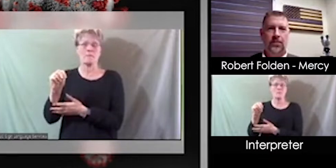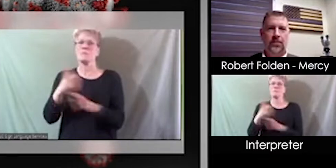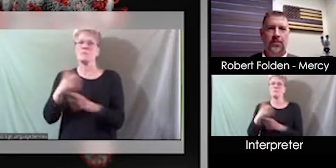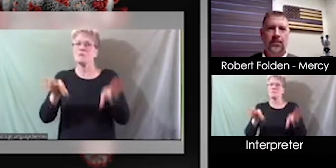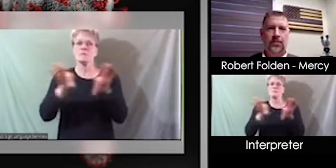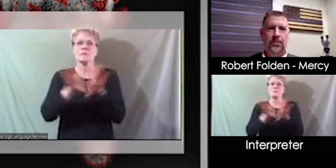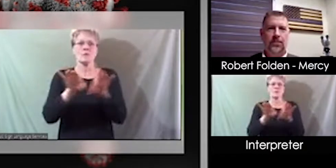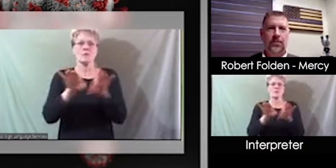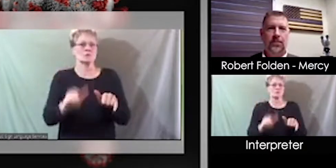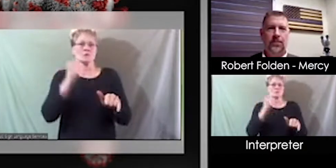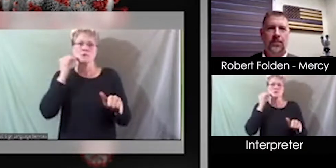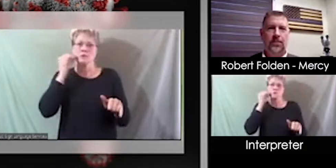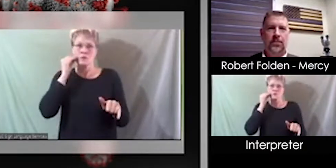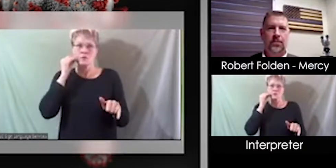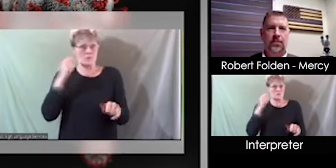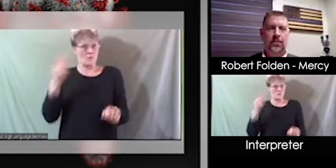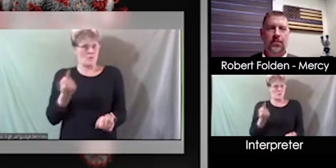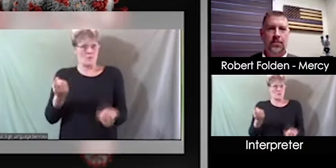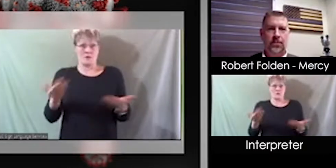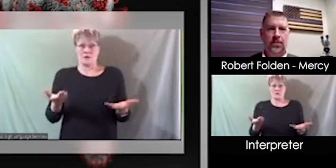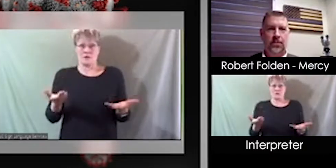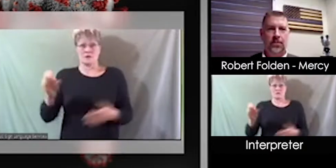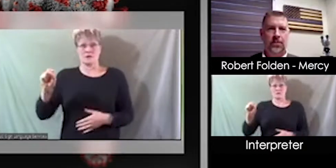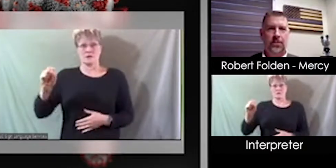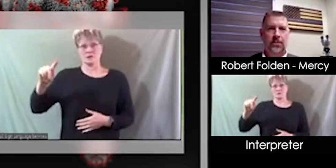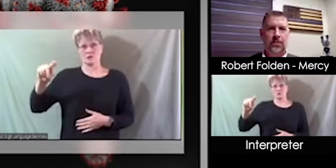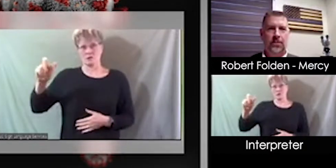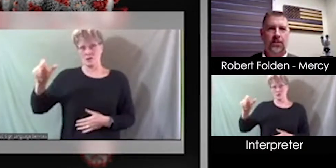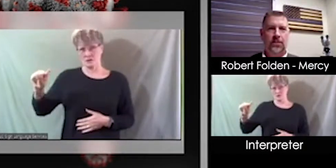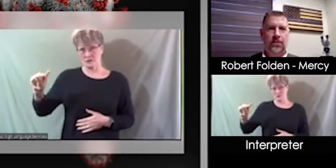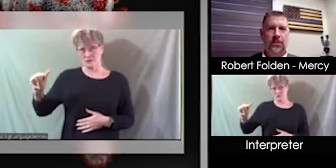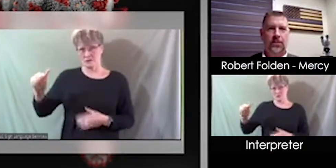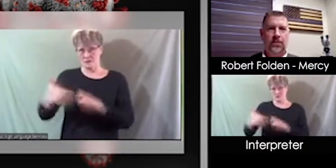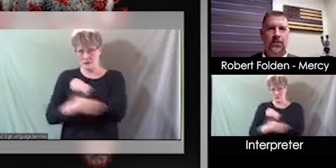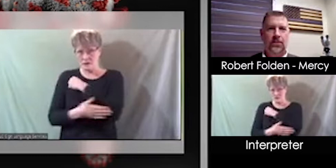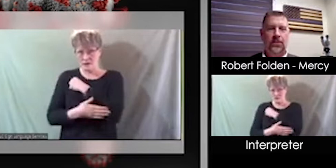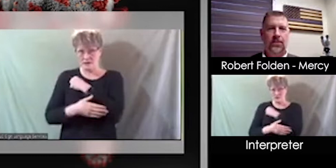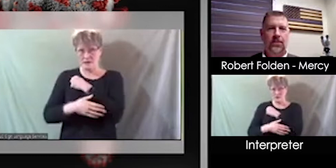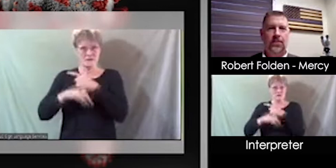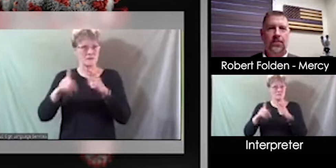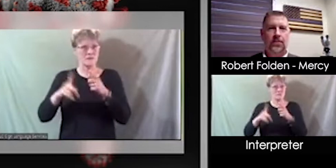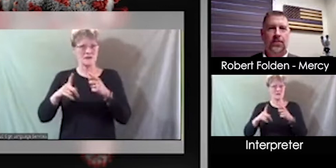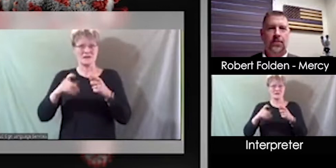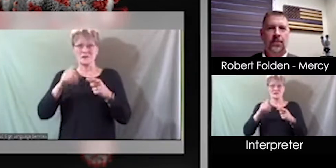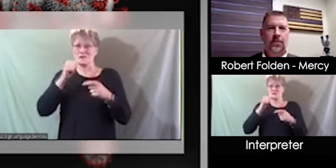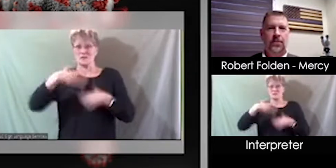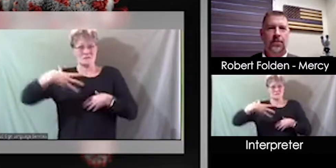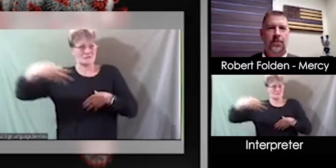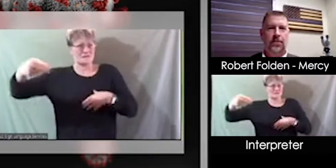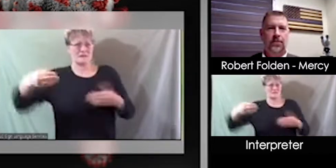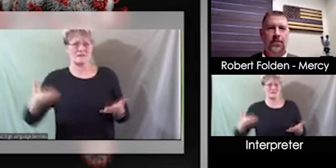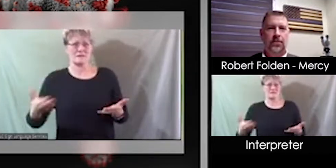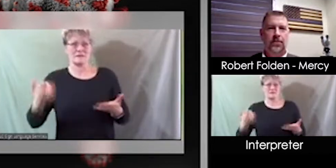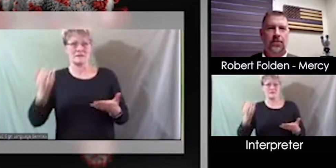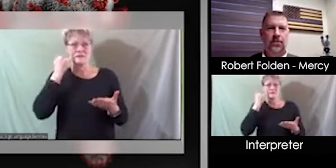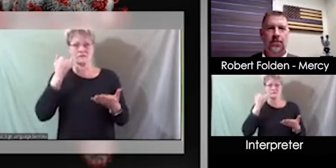people leaving Shasta County and going to areas with a kind of more well-documented widespread